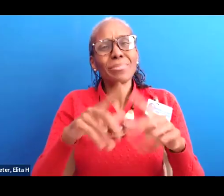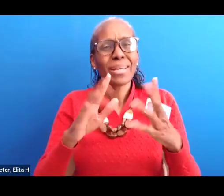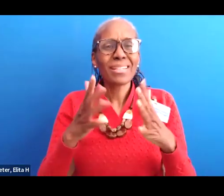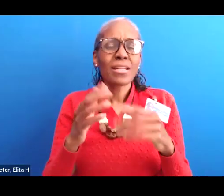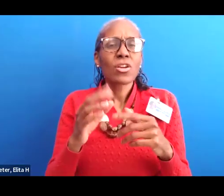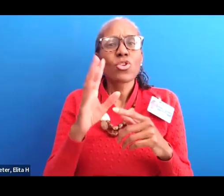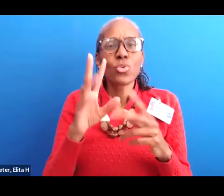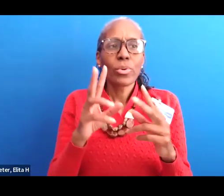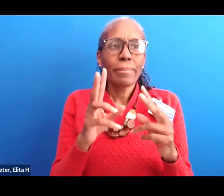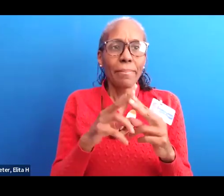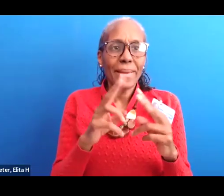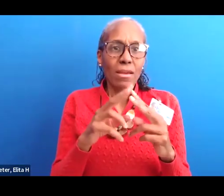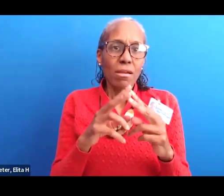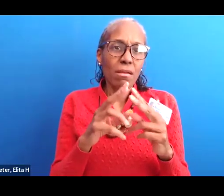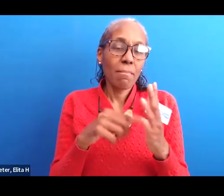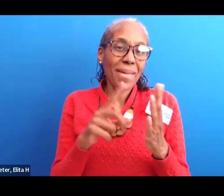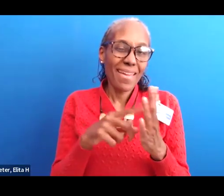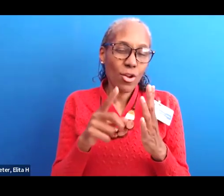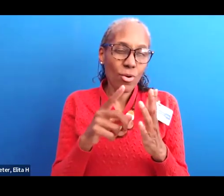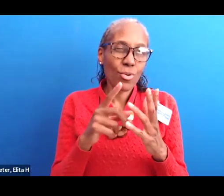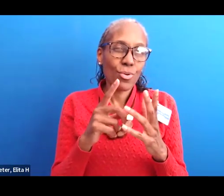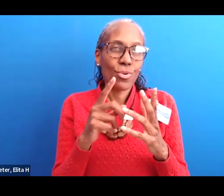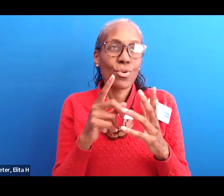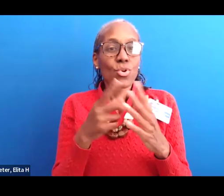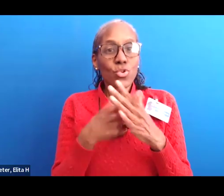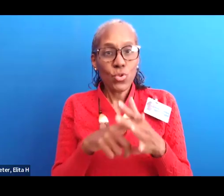payer source, but the electrical stimulation, you can try that.